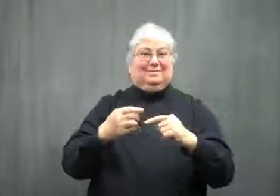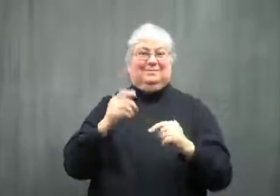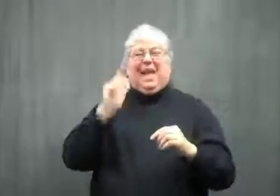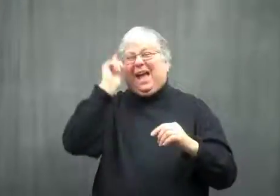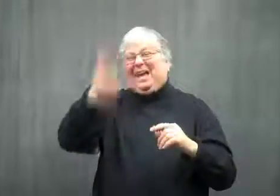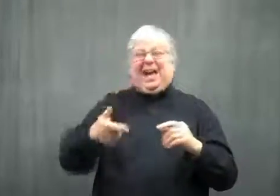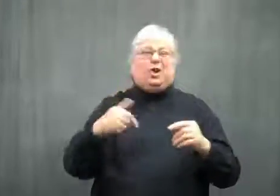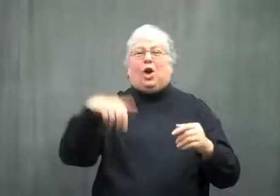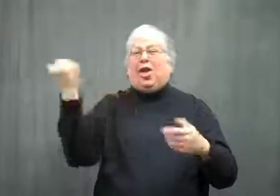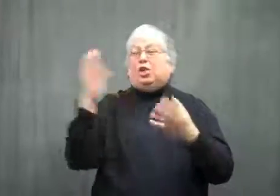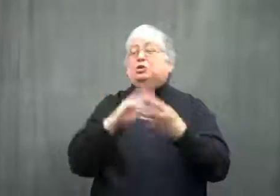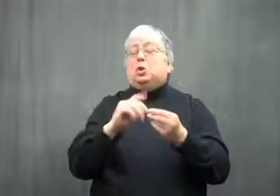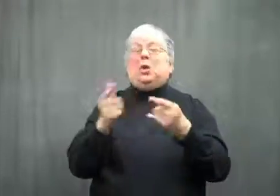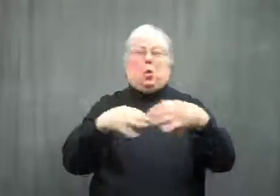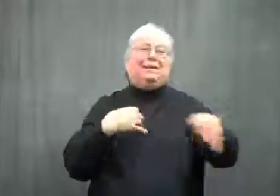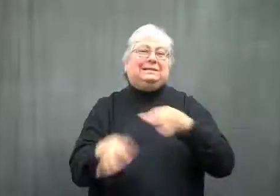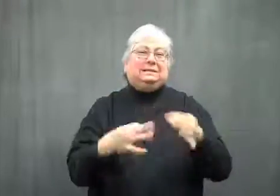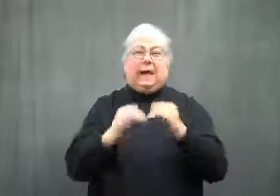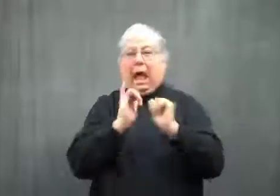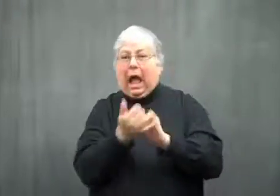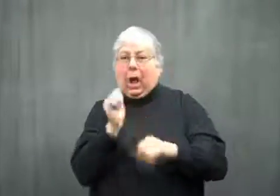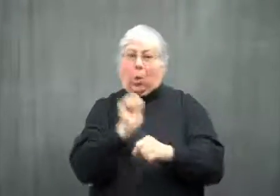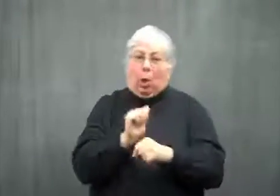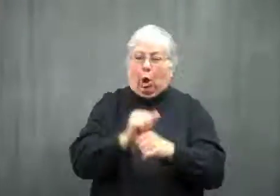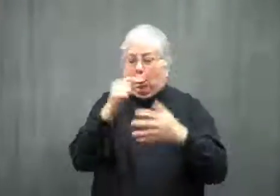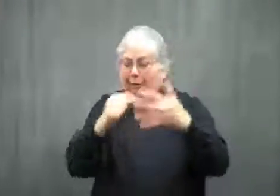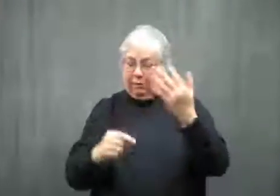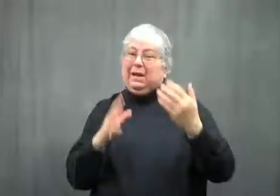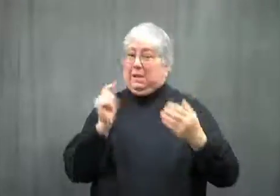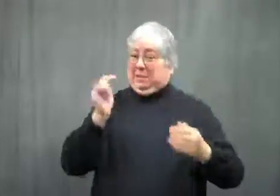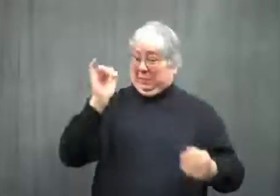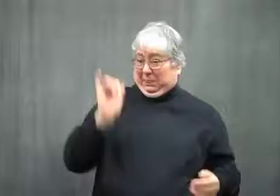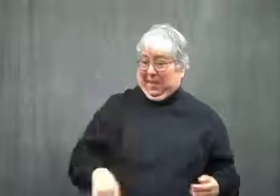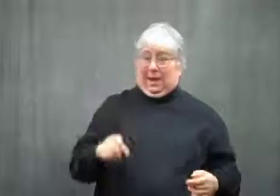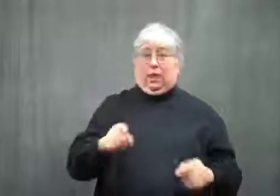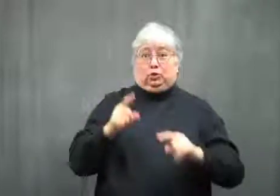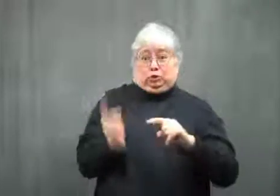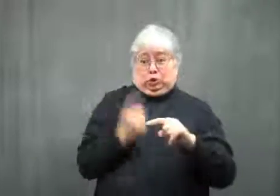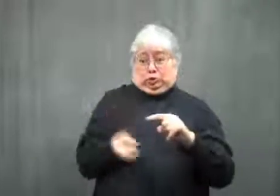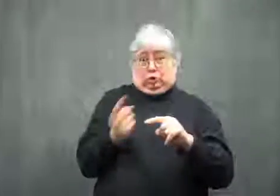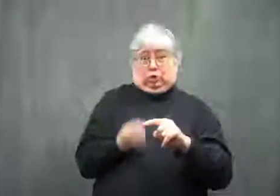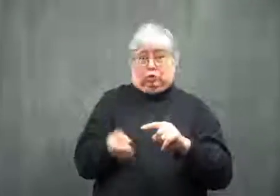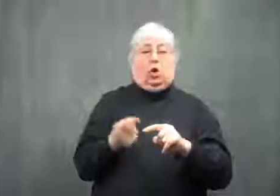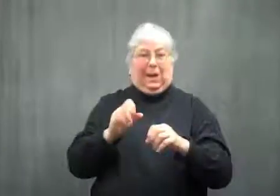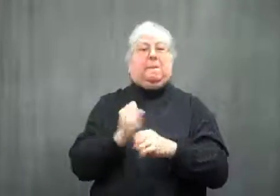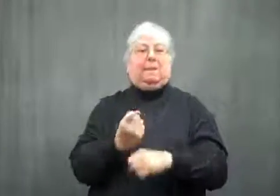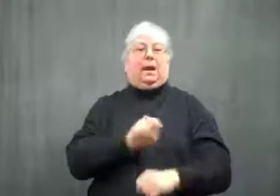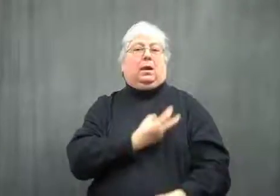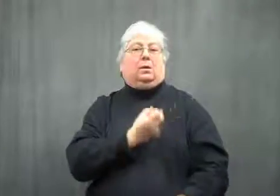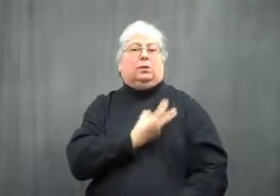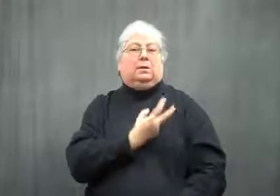I'll explain later on in another story exactly how that works, but it produces electricity.